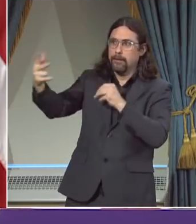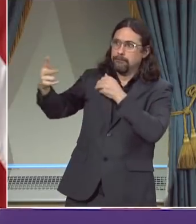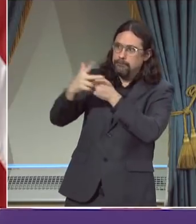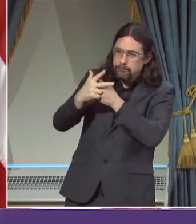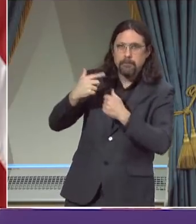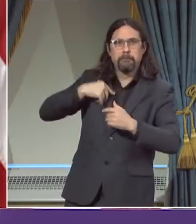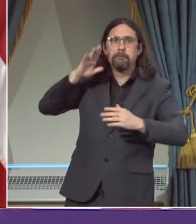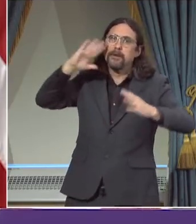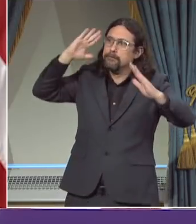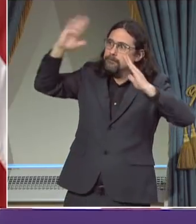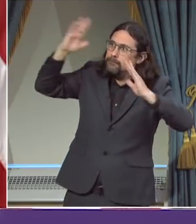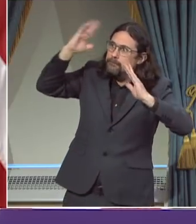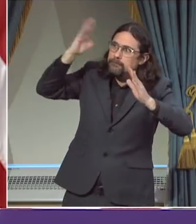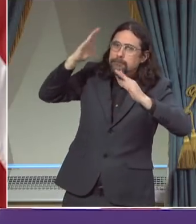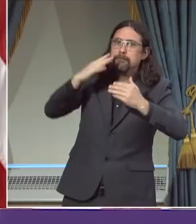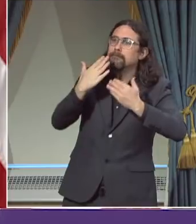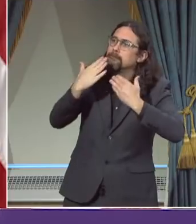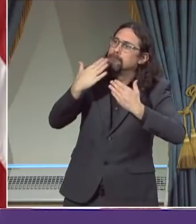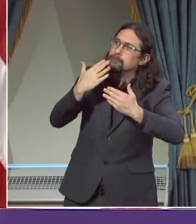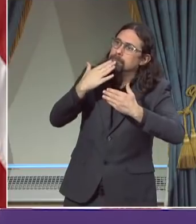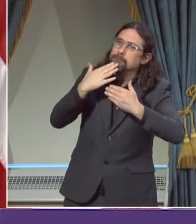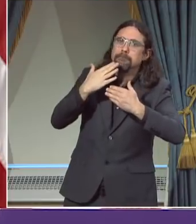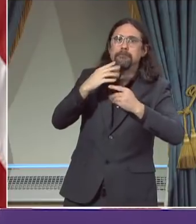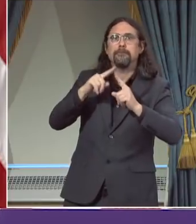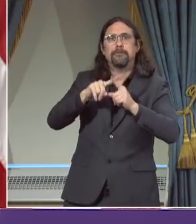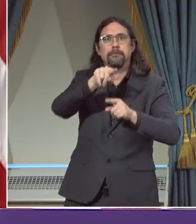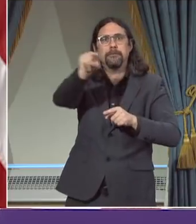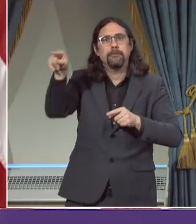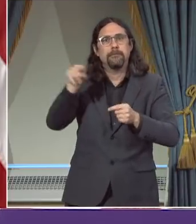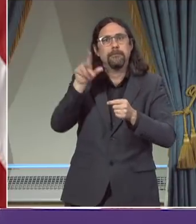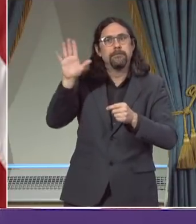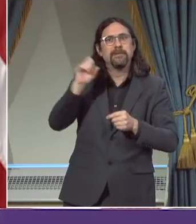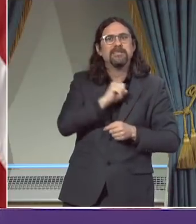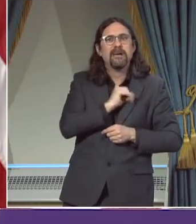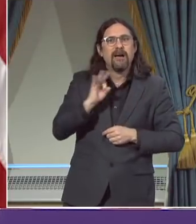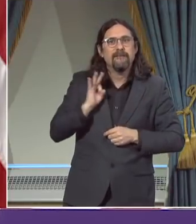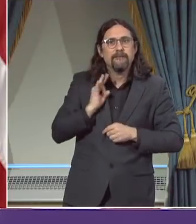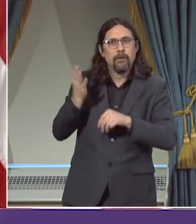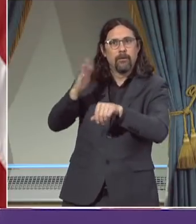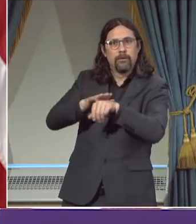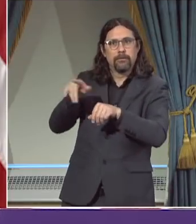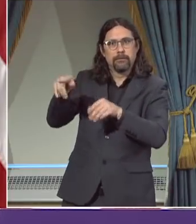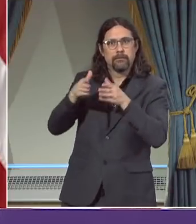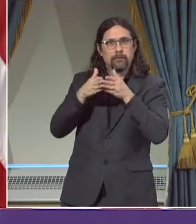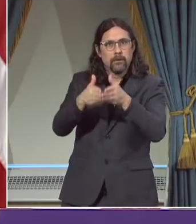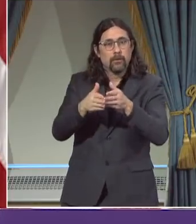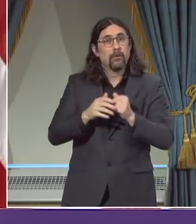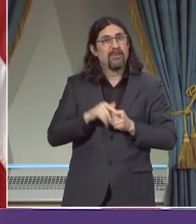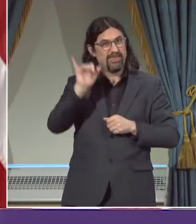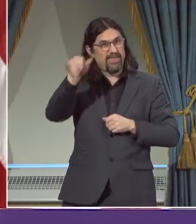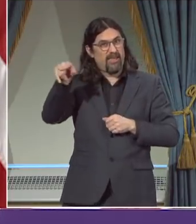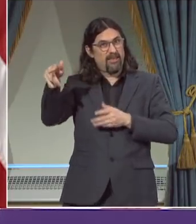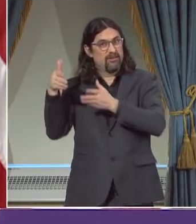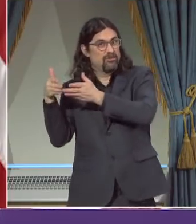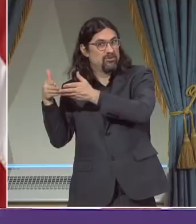AND GOVERNMENT WHO PLAYED A